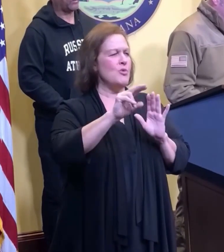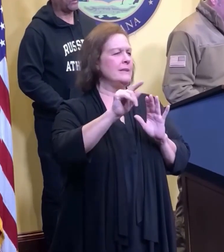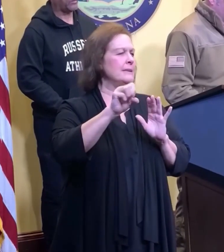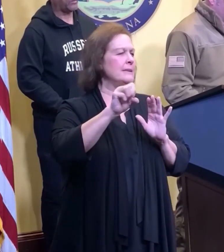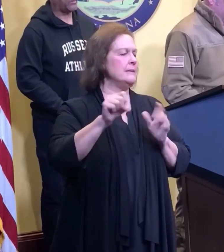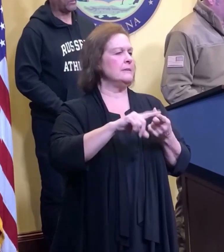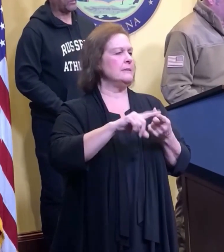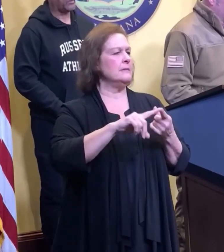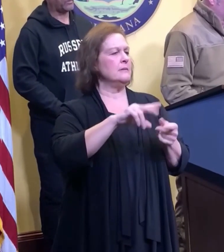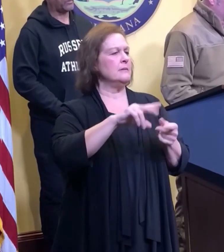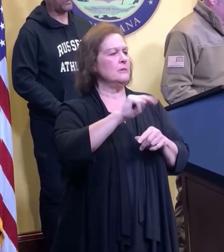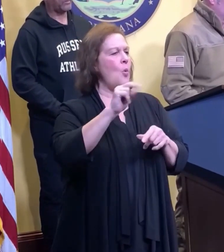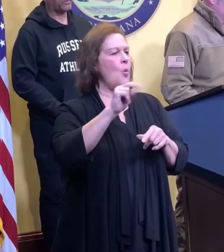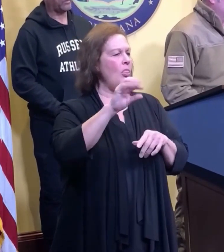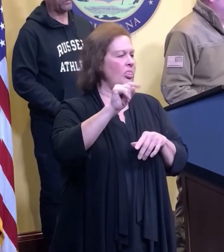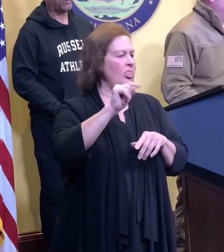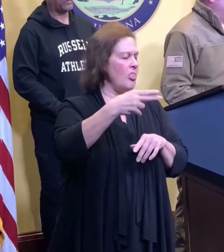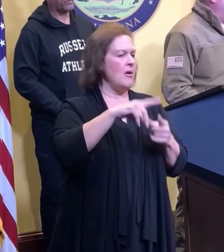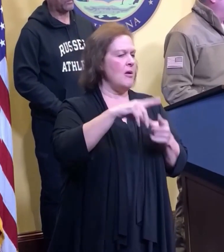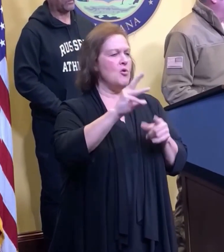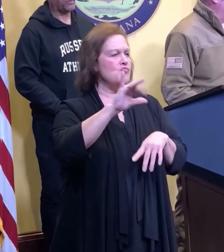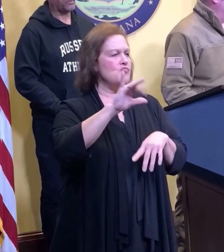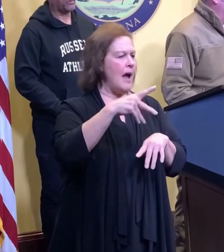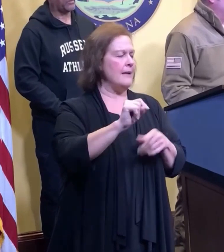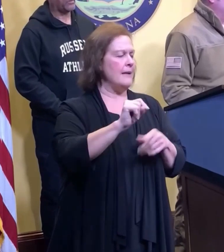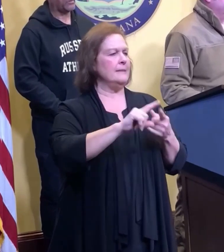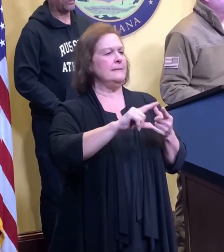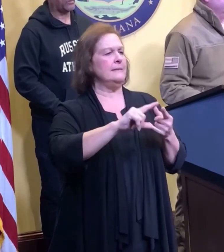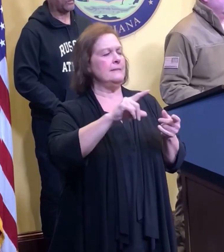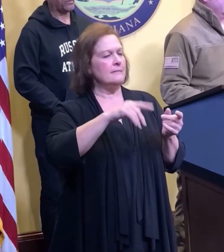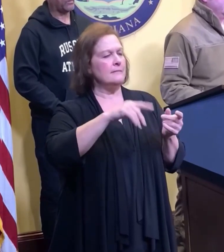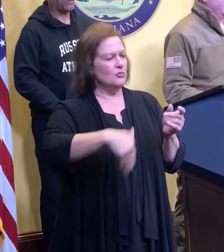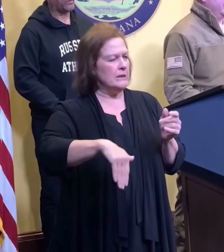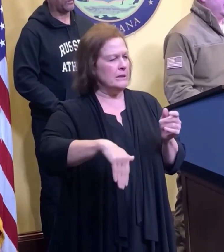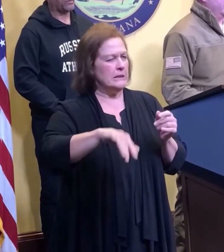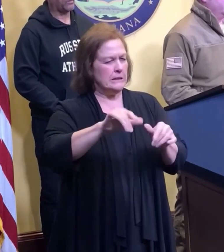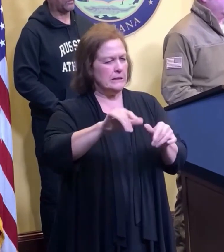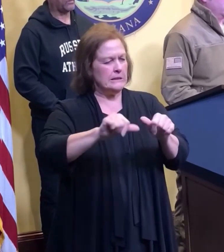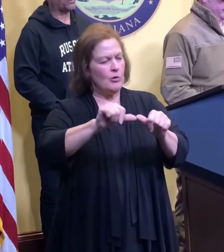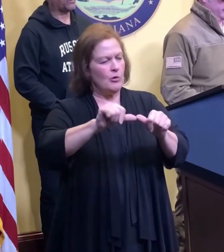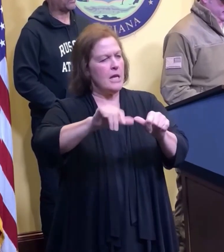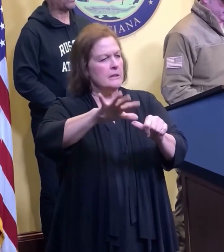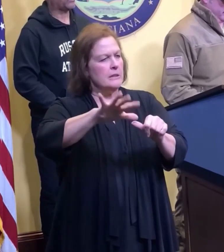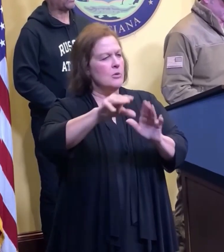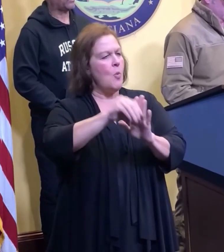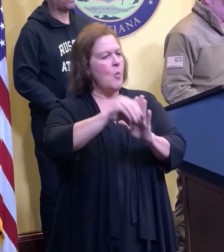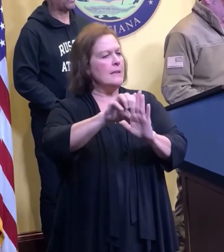north ottawa and wright and on houck street in in that area of new orleans east it's being addressed